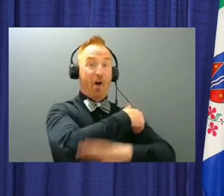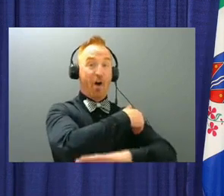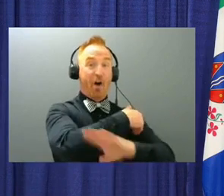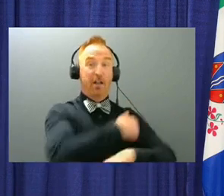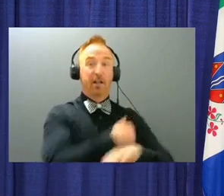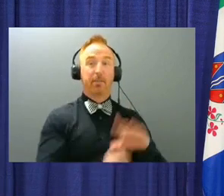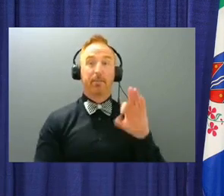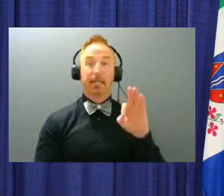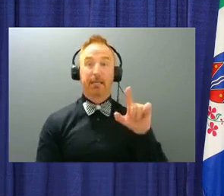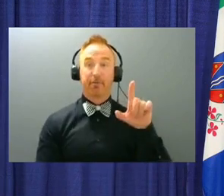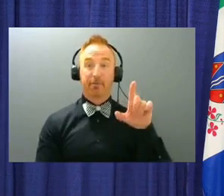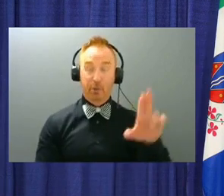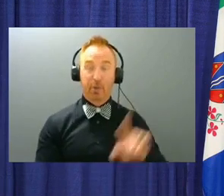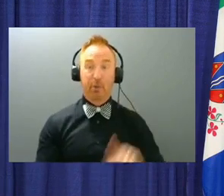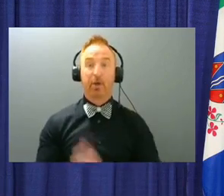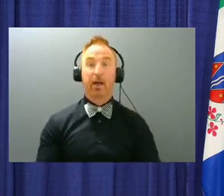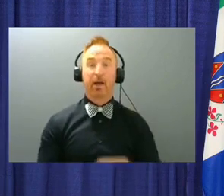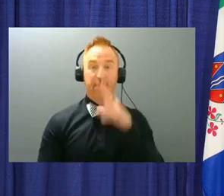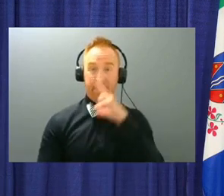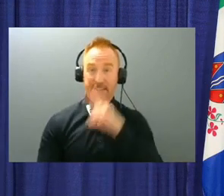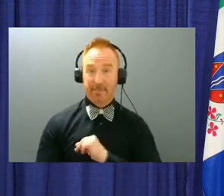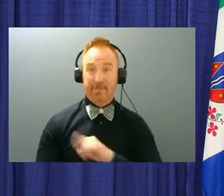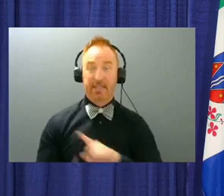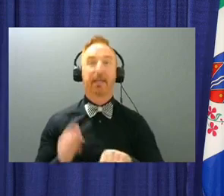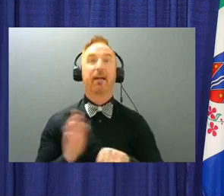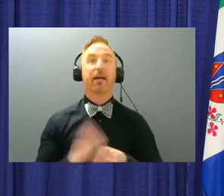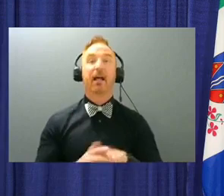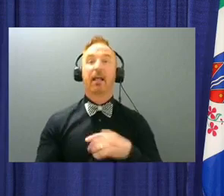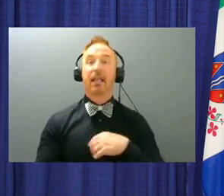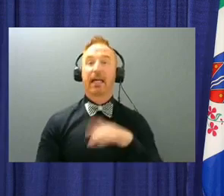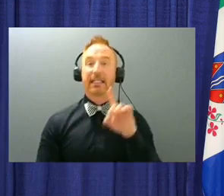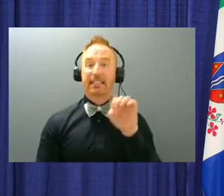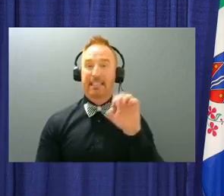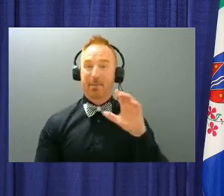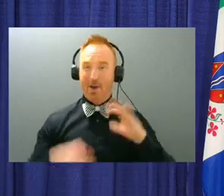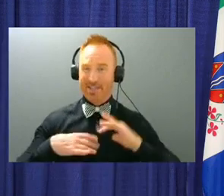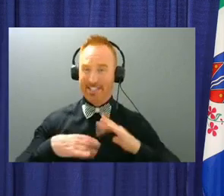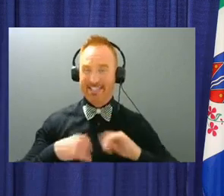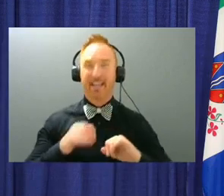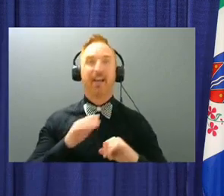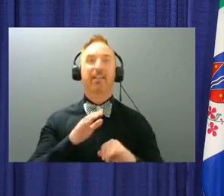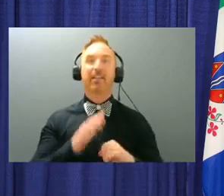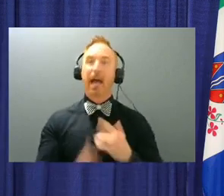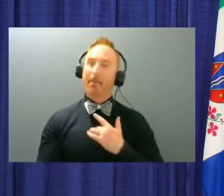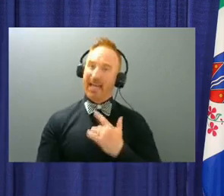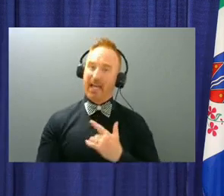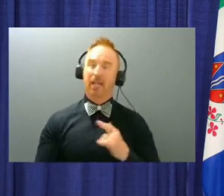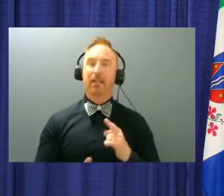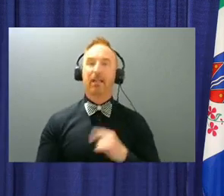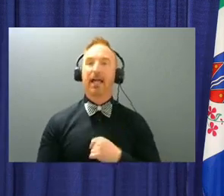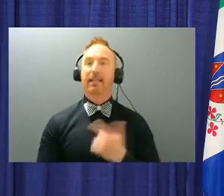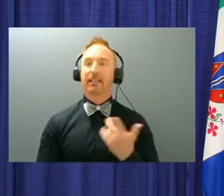into the fall which is flu season but also Thanksgiving, December holidays, it is a big time for travel and I'm sure